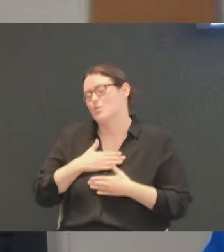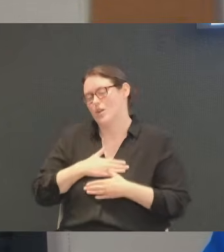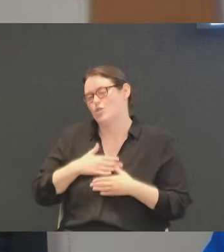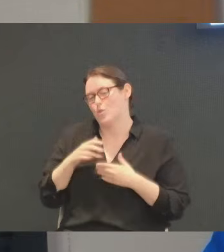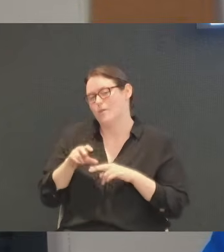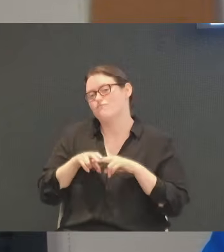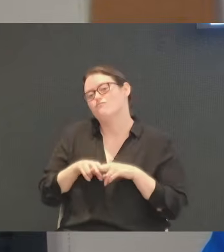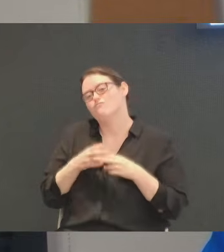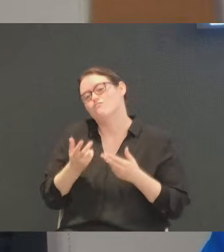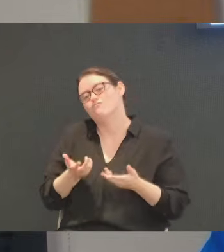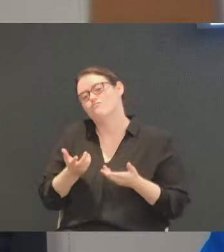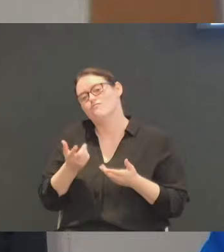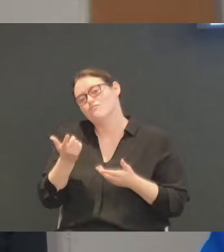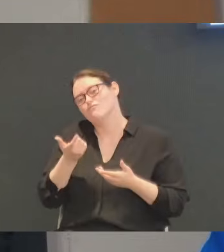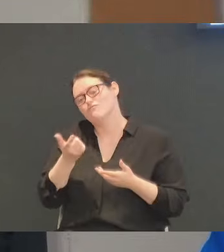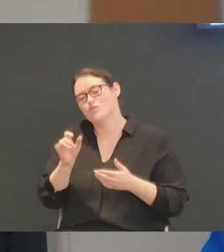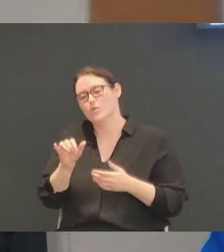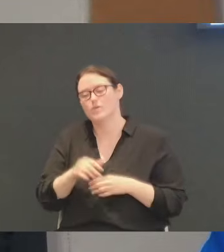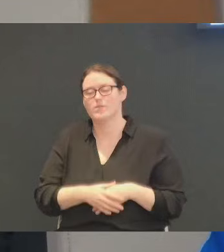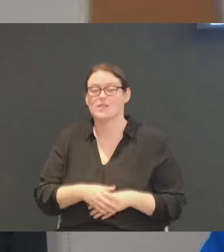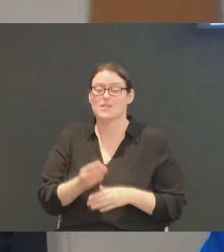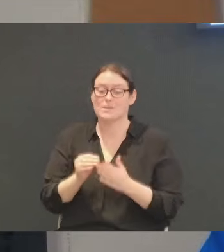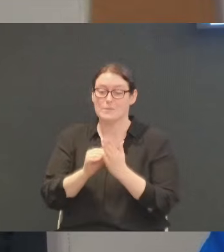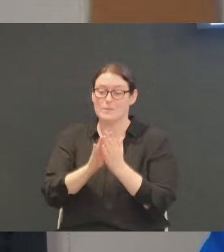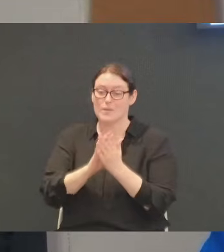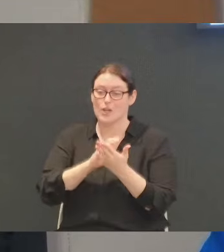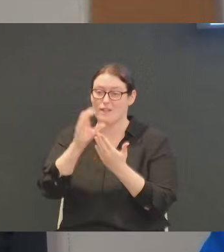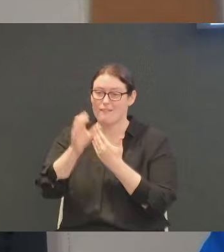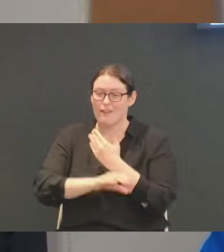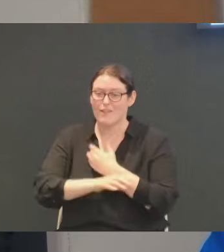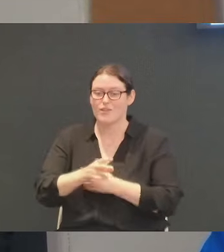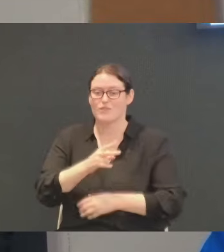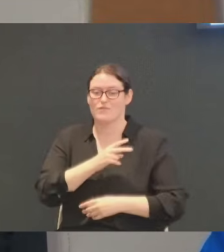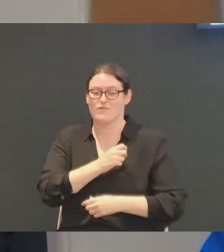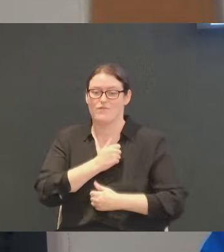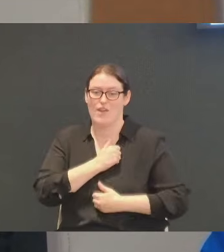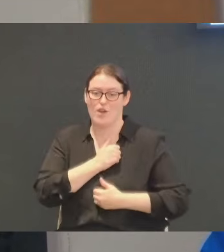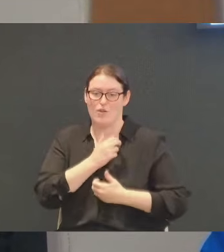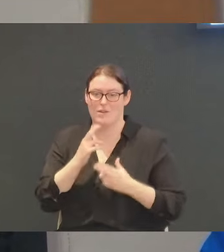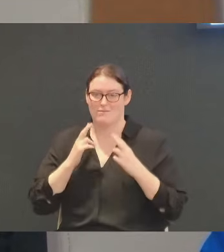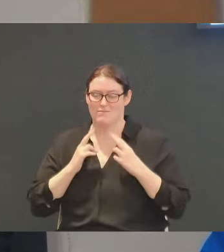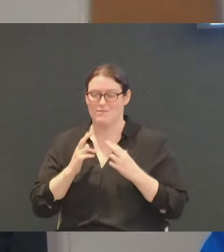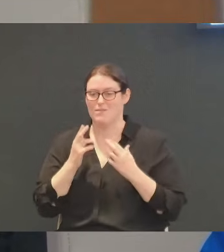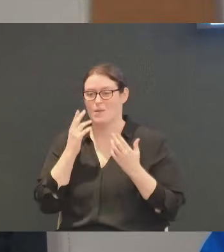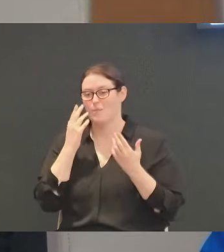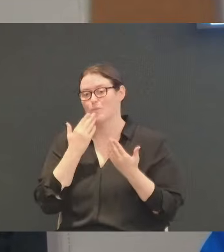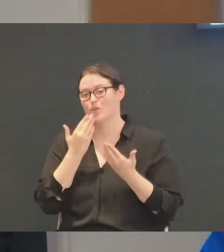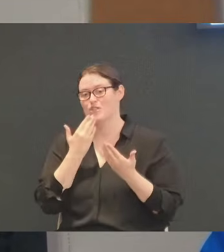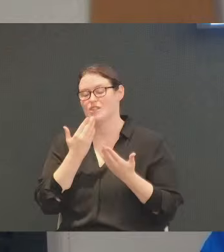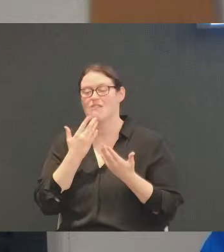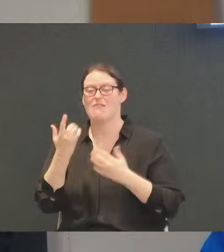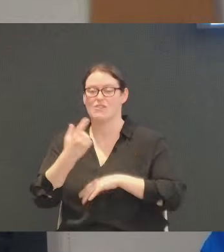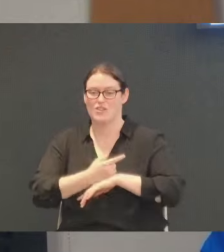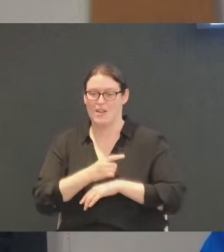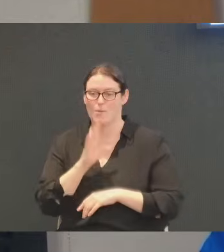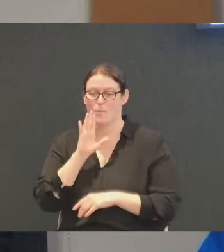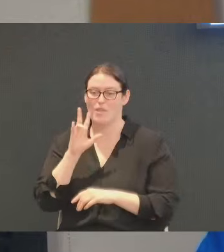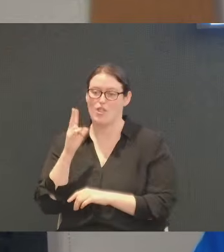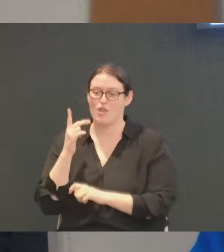put on your calendars, Veterans Appreciation Day. Our third annual Veterans Appreciation Day will